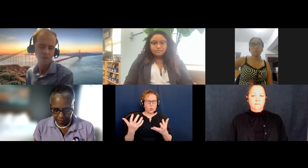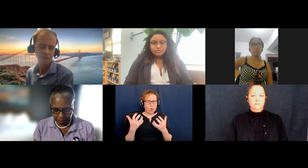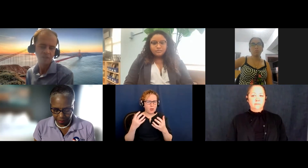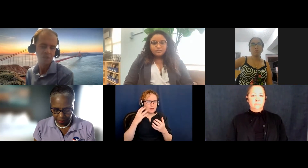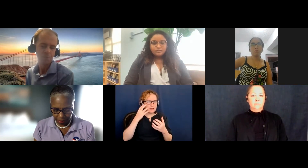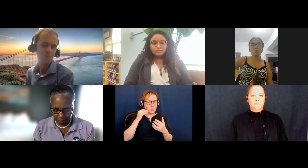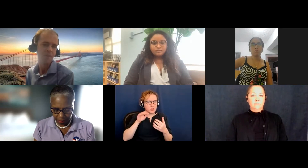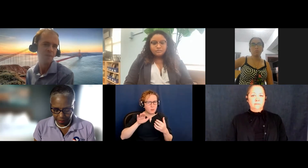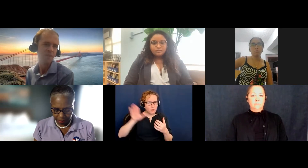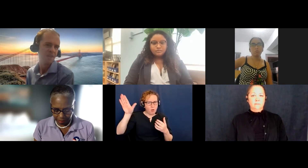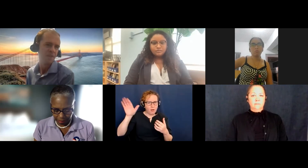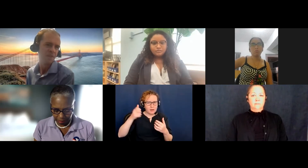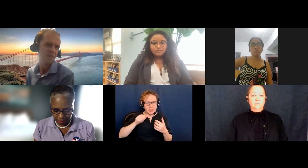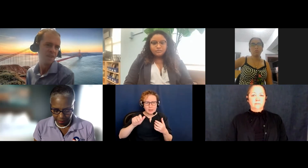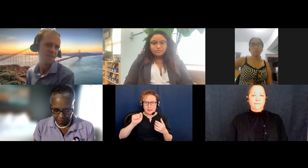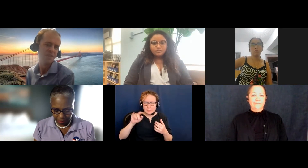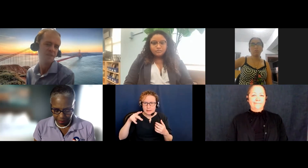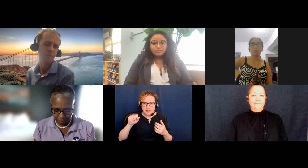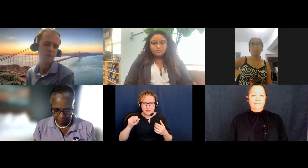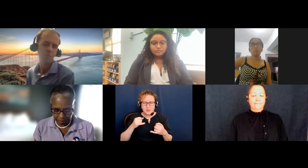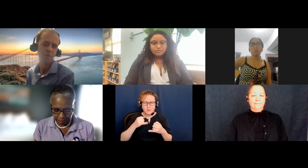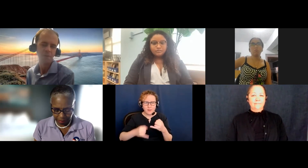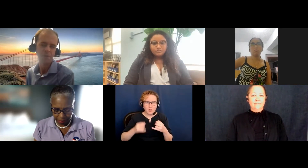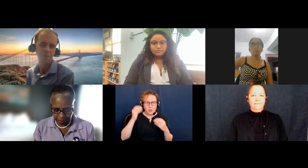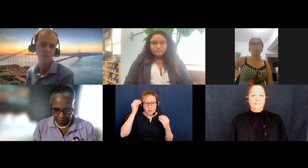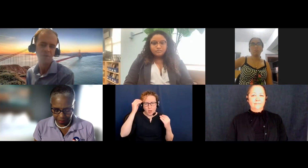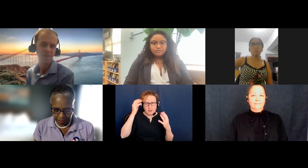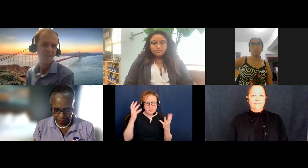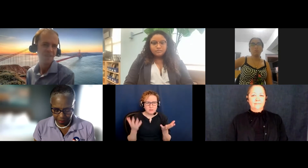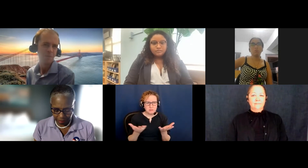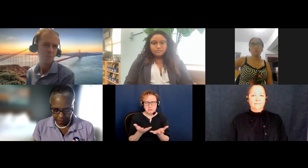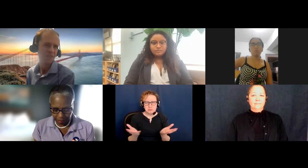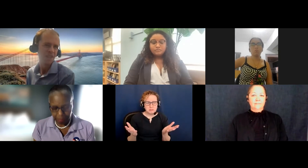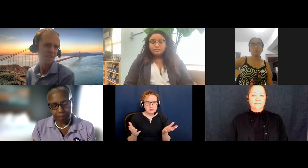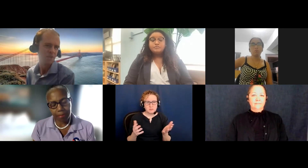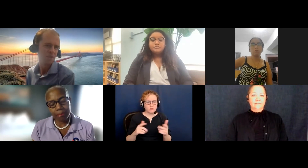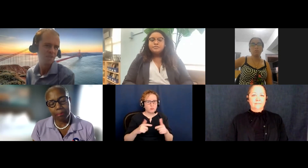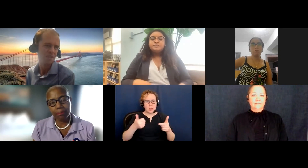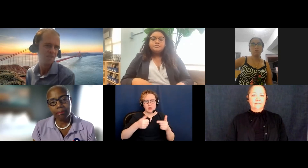any tips or final thoughts as I want to open this up to whoever wants to take the question.